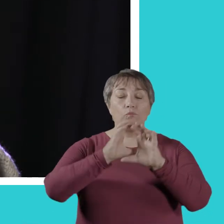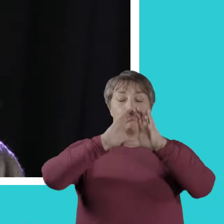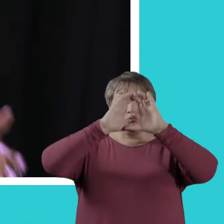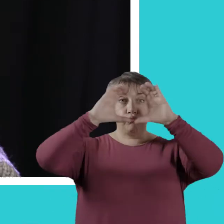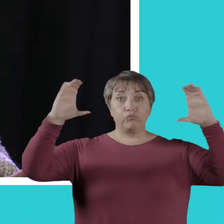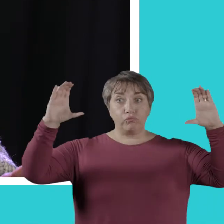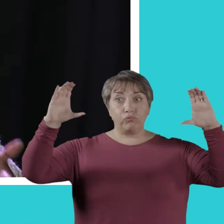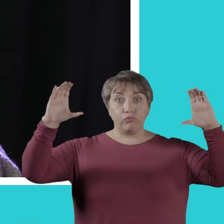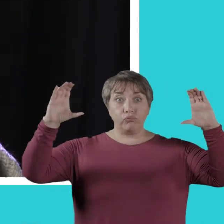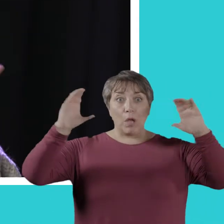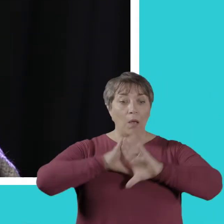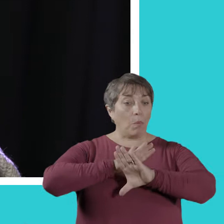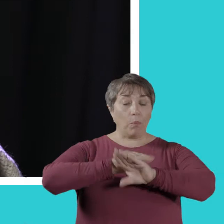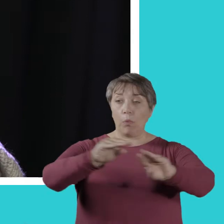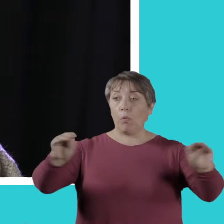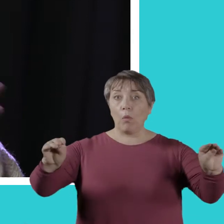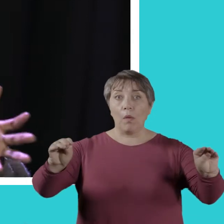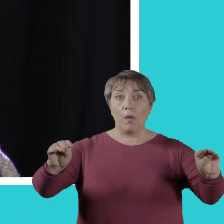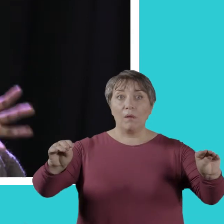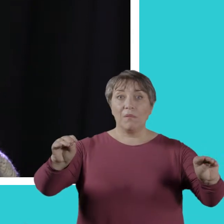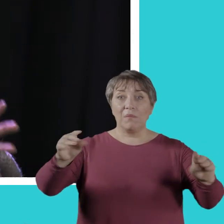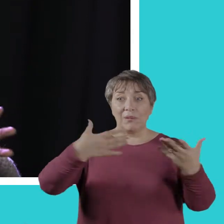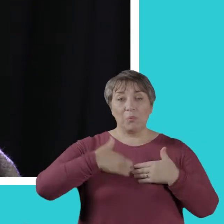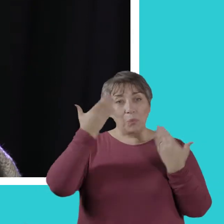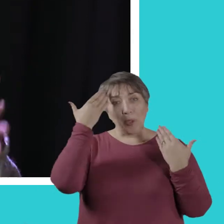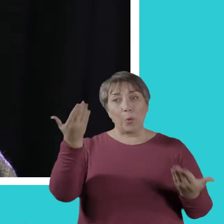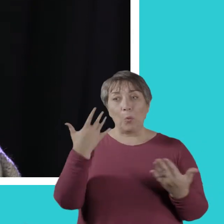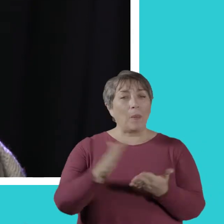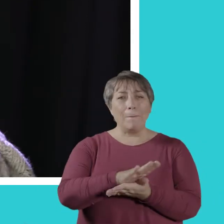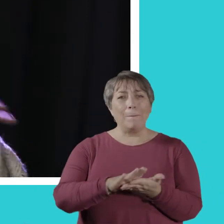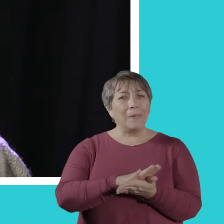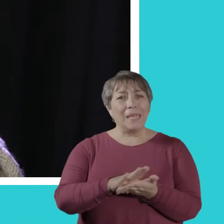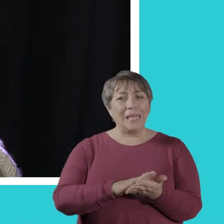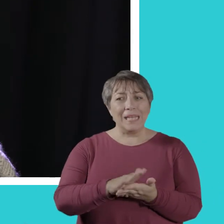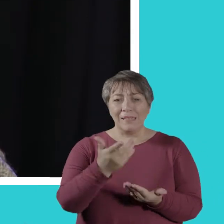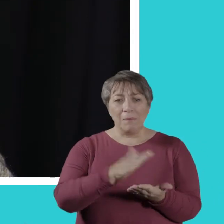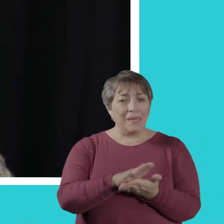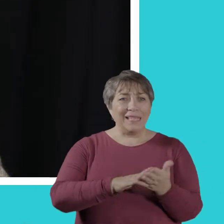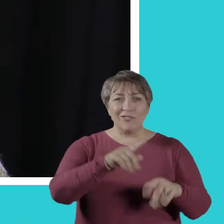knows what they mean and the meaning gets you know people mean different things. So I think it's really important for us to all just kind of get clear